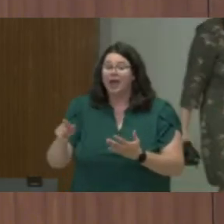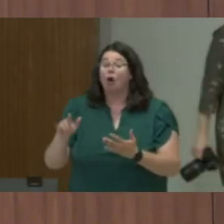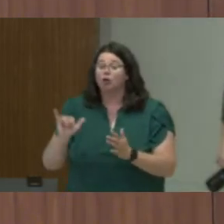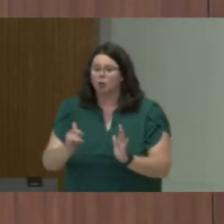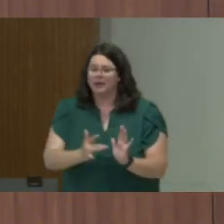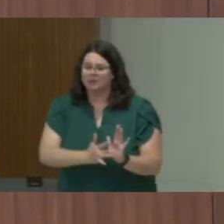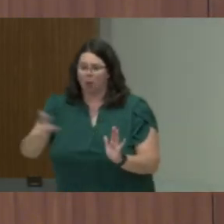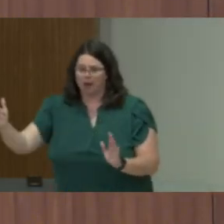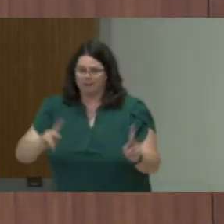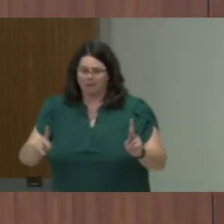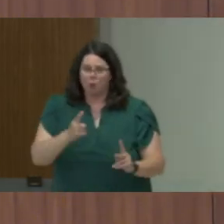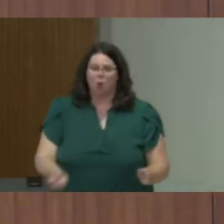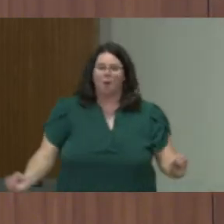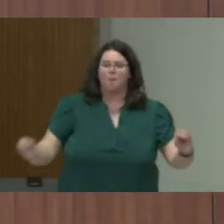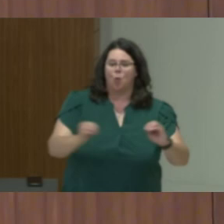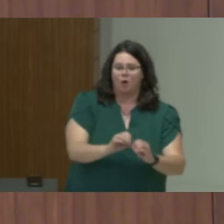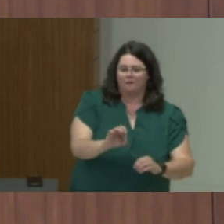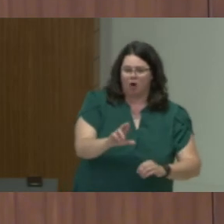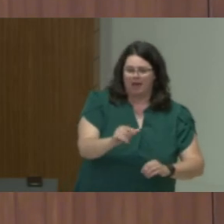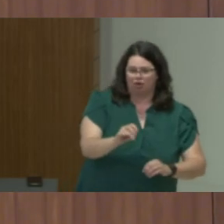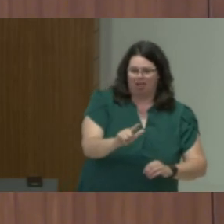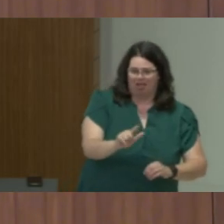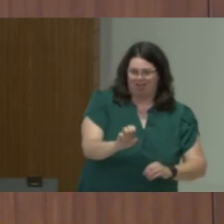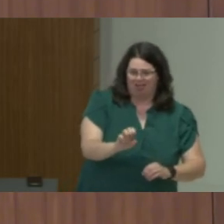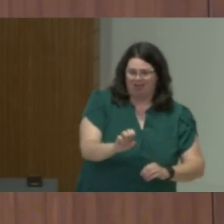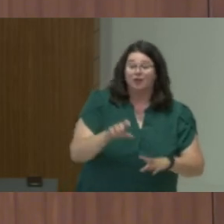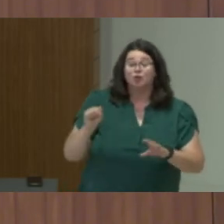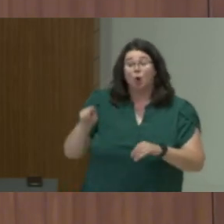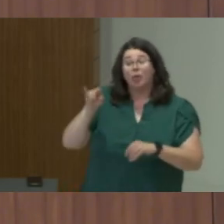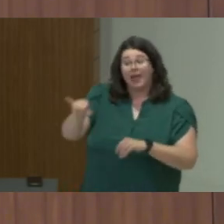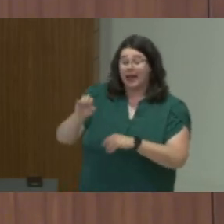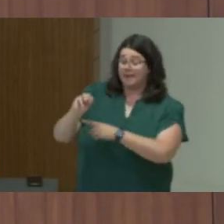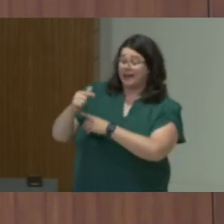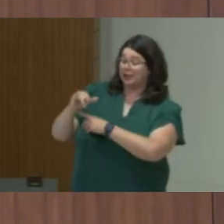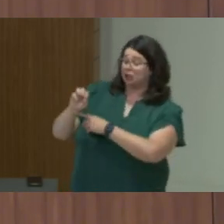So I think the magisterium of fragility is helpful, but it does need to be